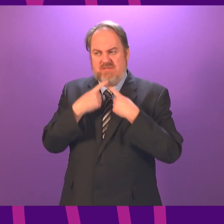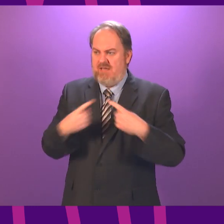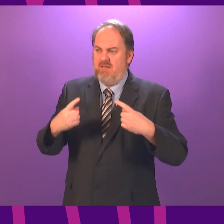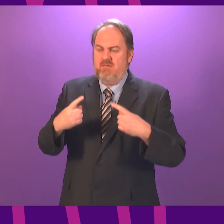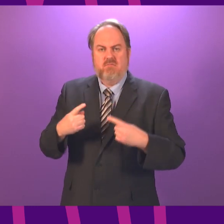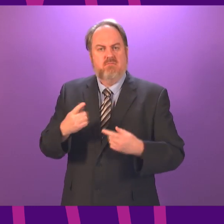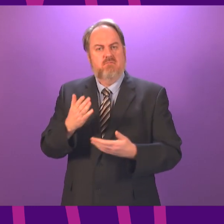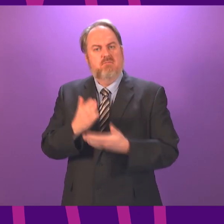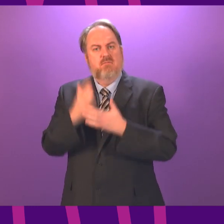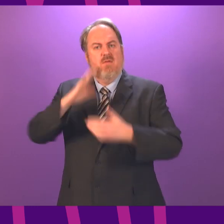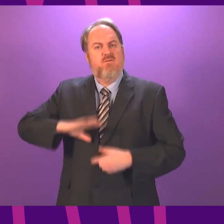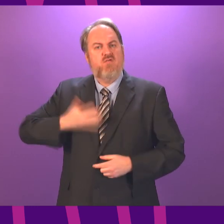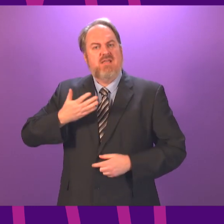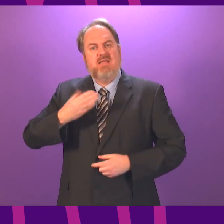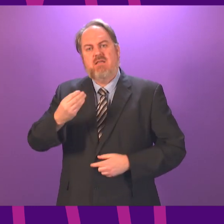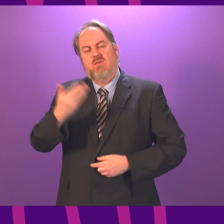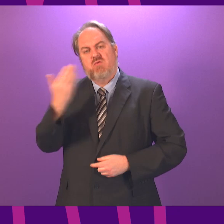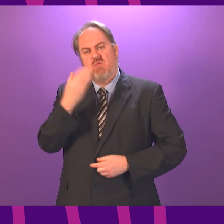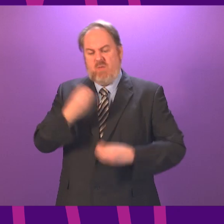the budget that the Parliament will vote on later this month.